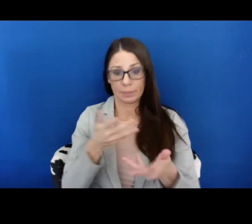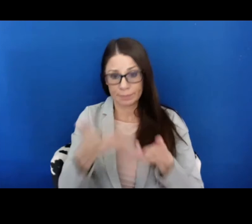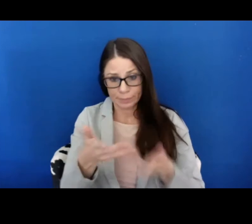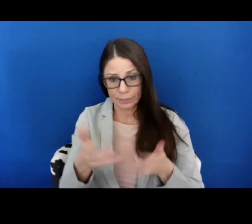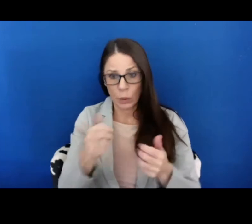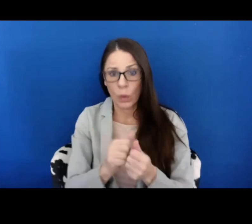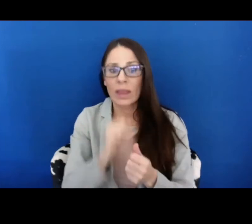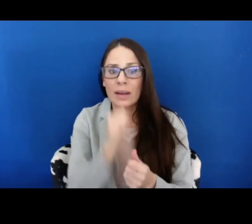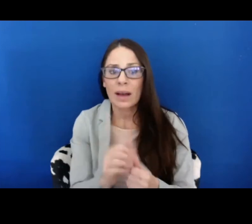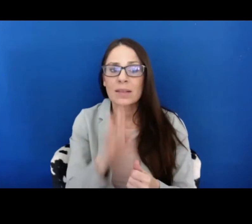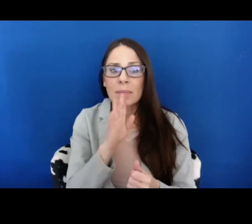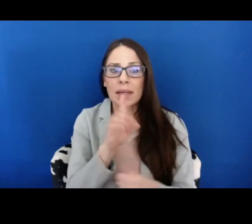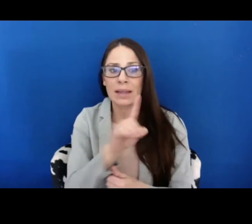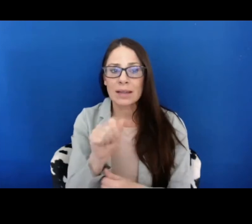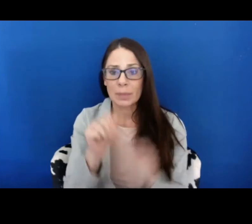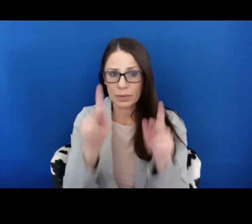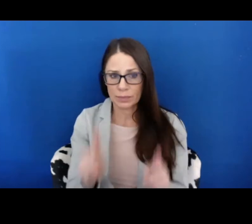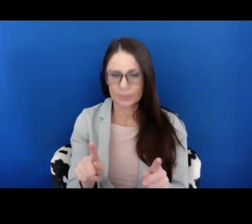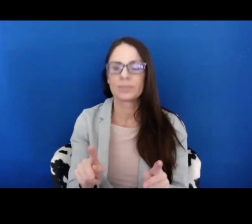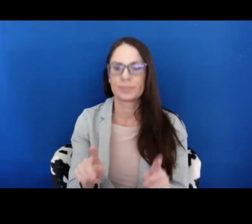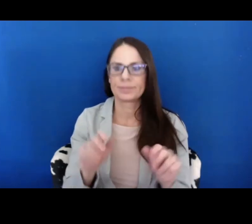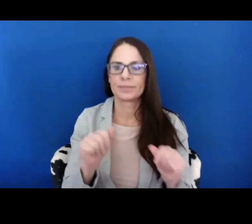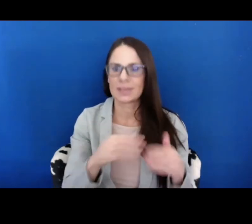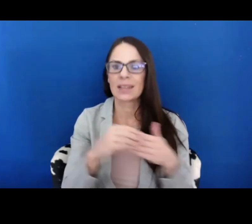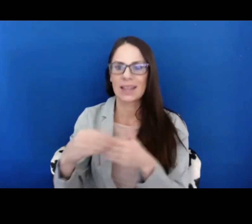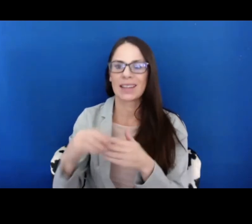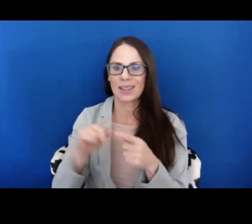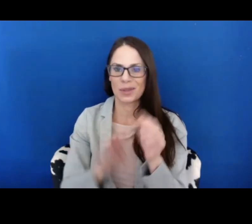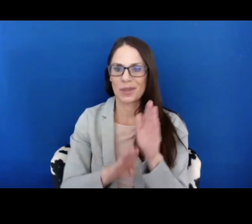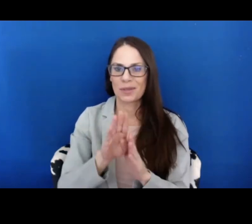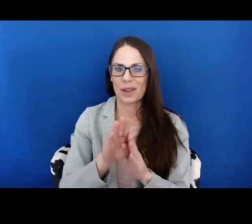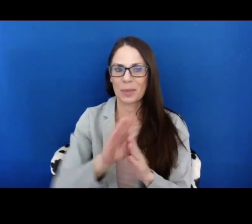15:16:04 disabled individual can lead to the development of tools that might allow a person